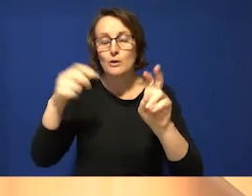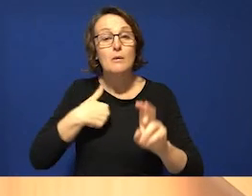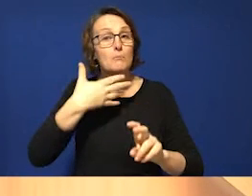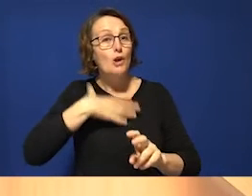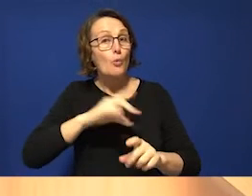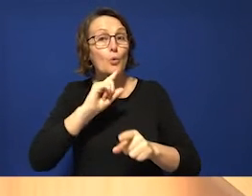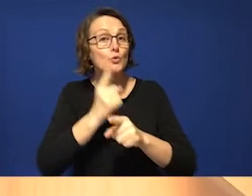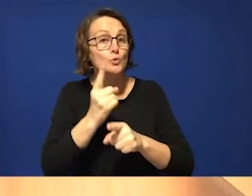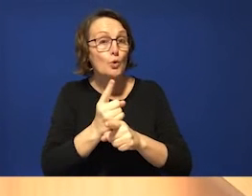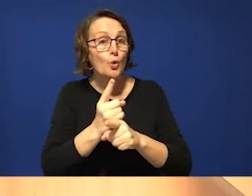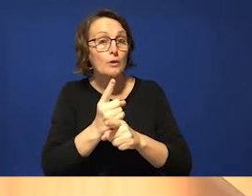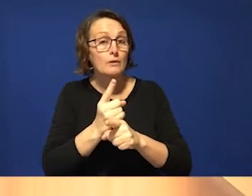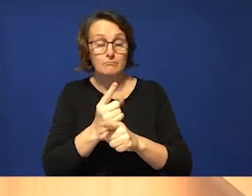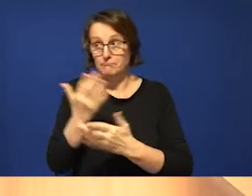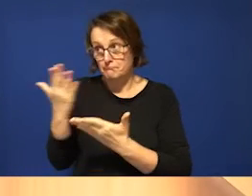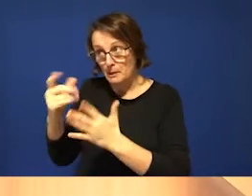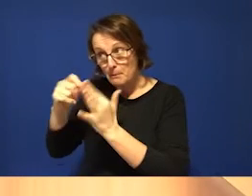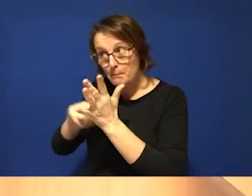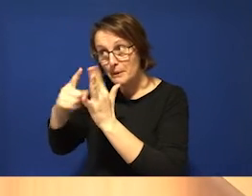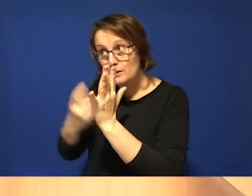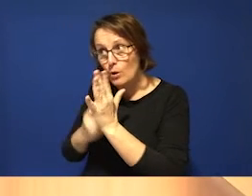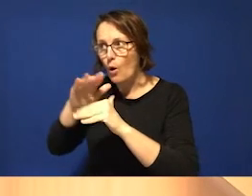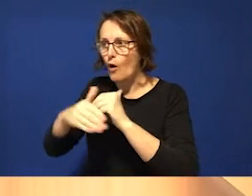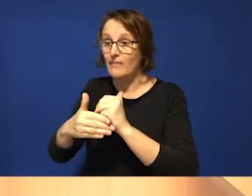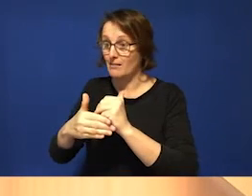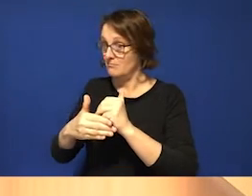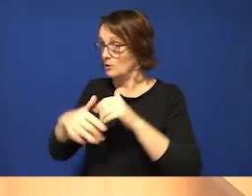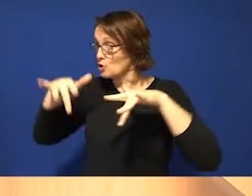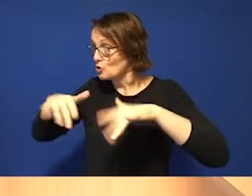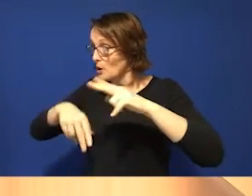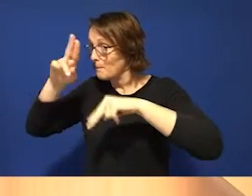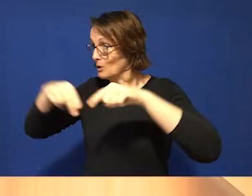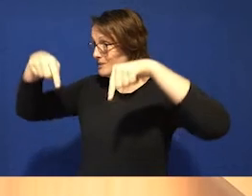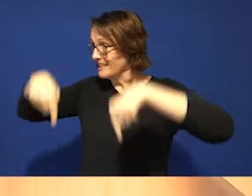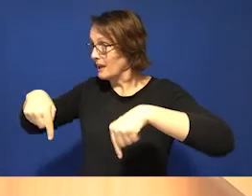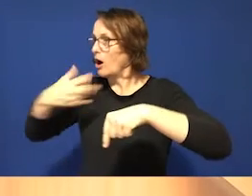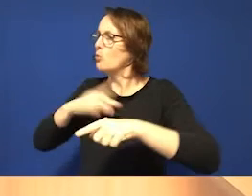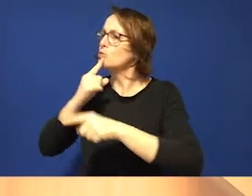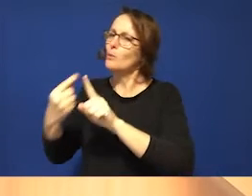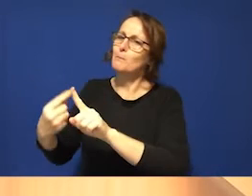is go back Peter Lochert to what existed before to the chook house.